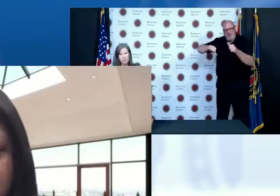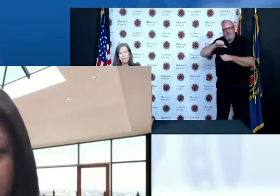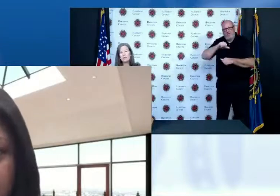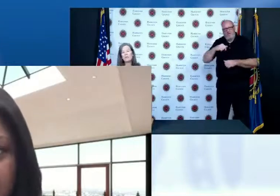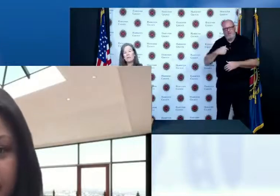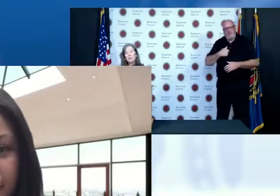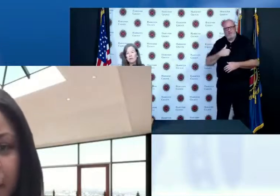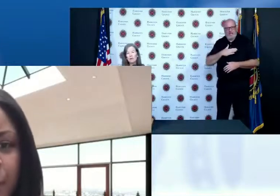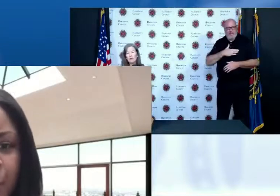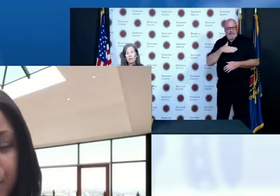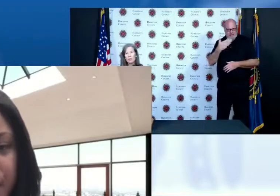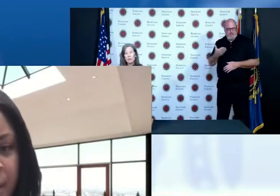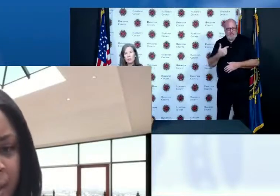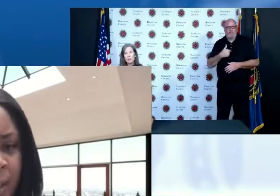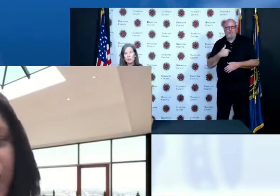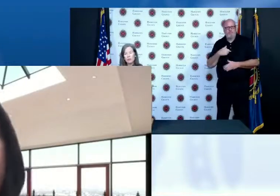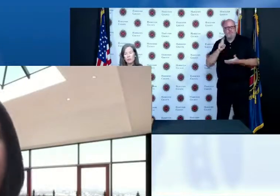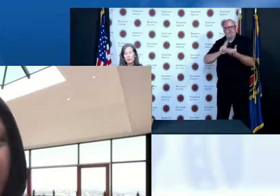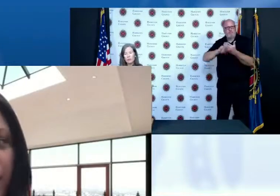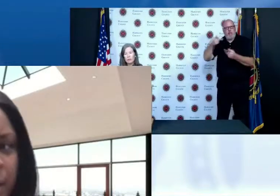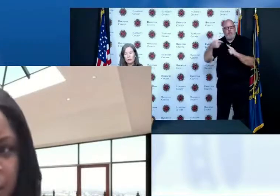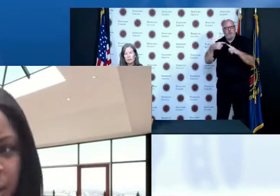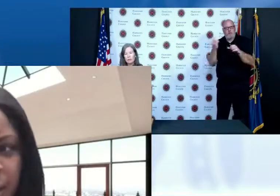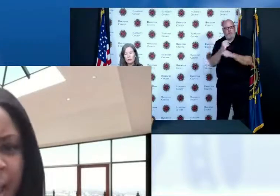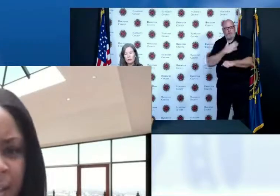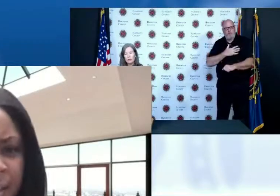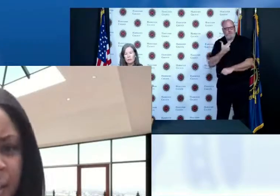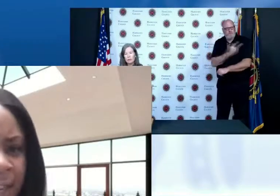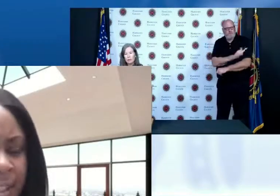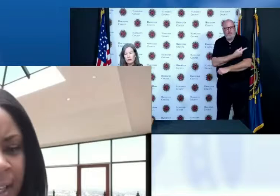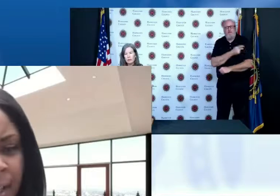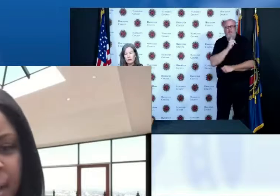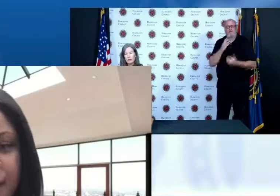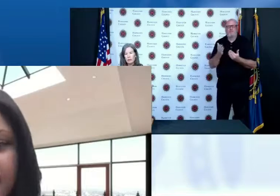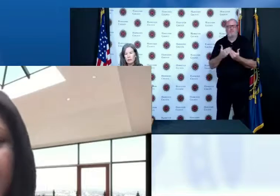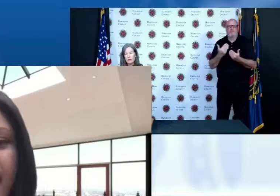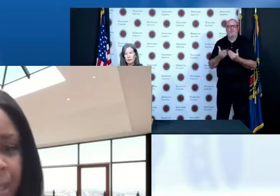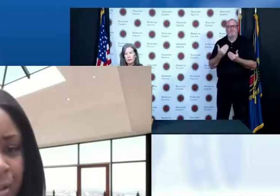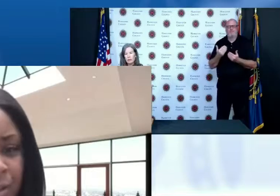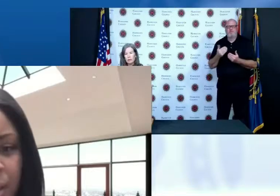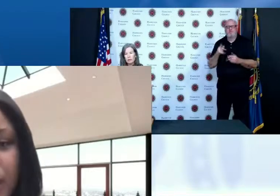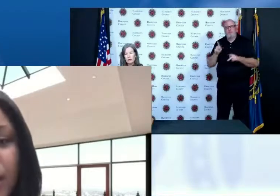that I keep hearing people say is it it's hard to get access to the vaccine and that is absolutely